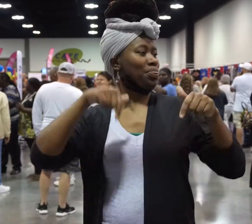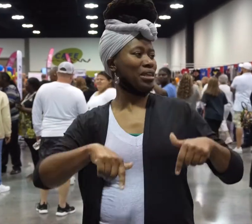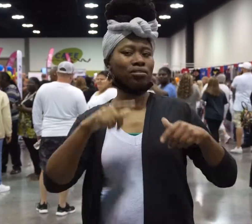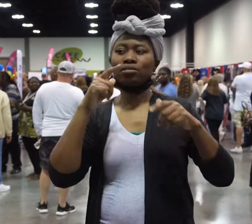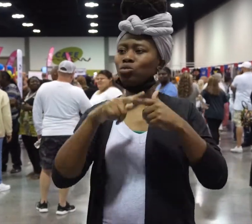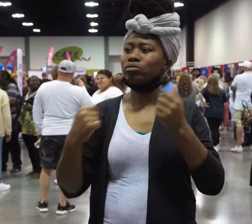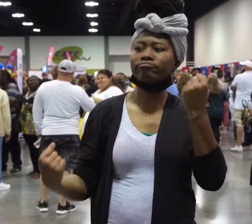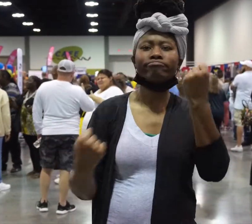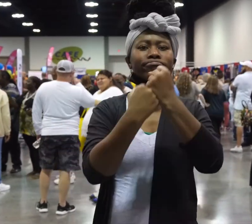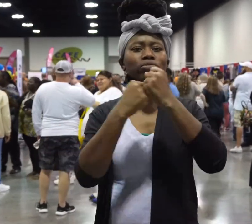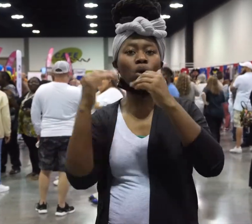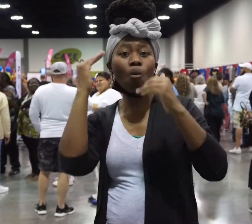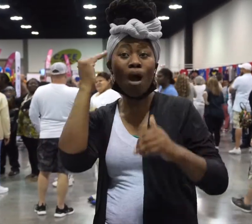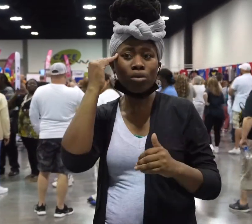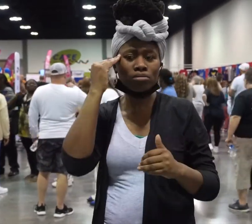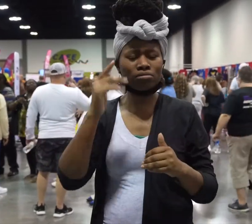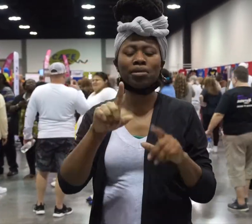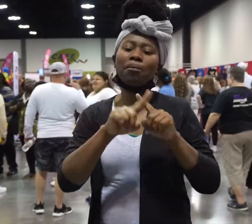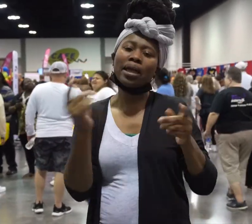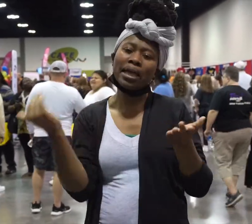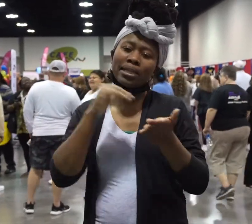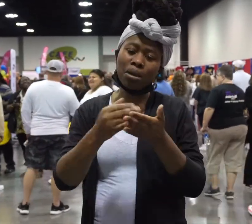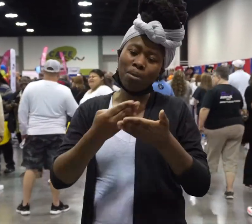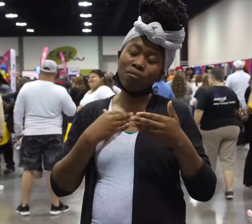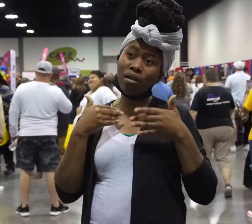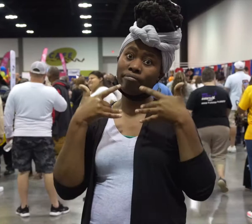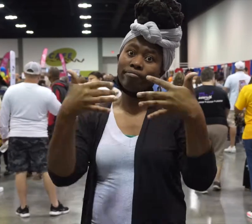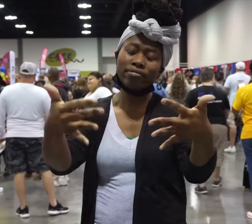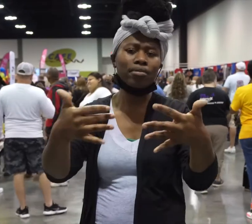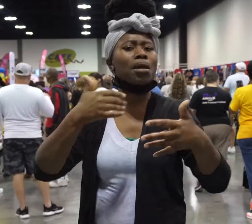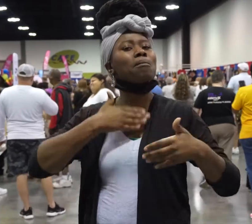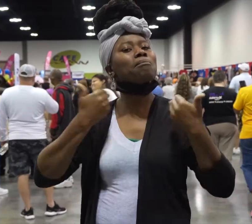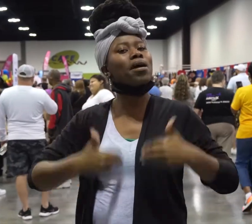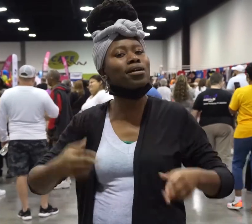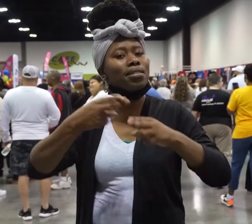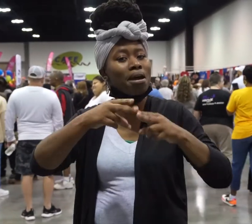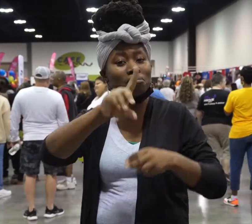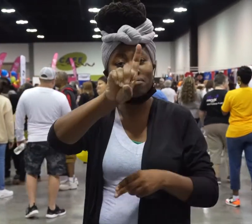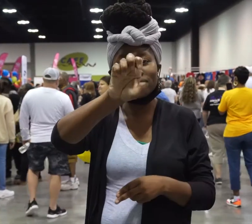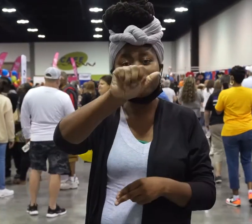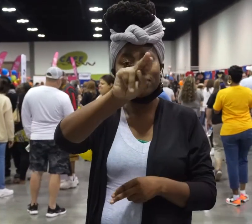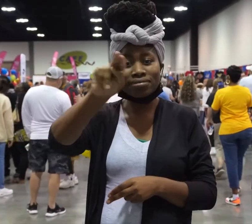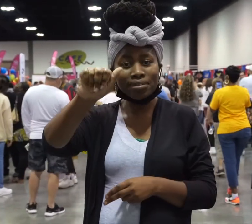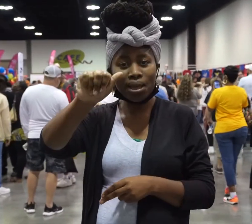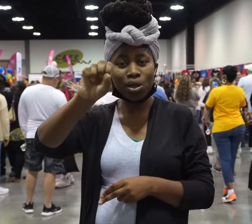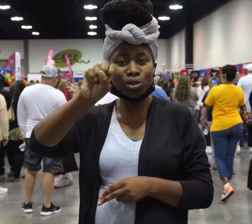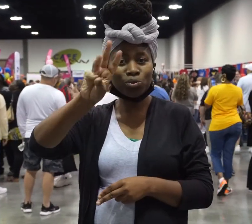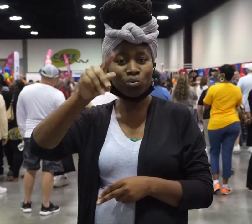It brings us more awareness about the Deaf. Before I go further, let me introduce myself, DeAnna Swope